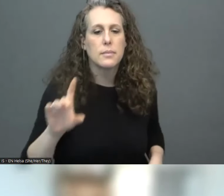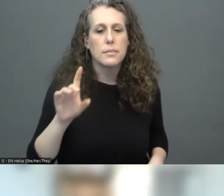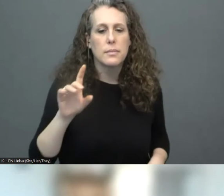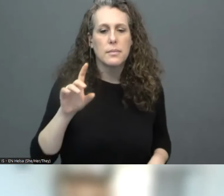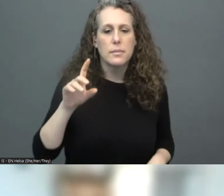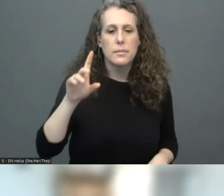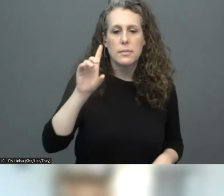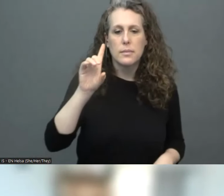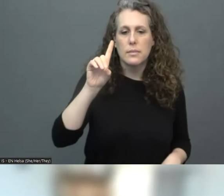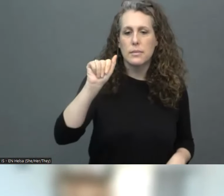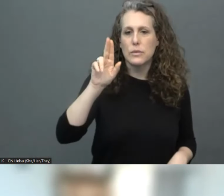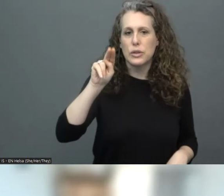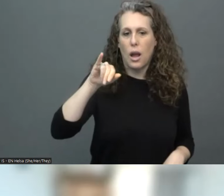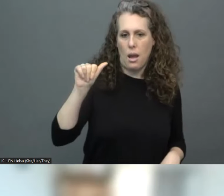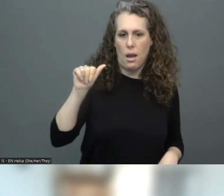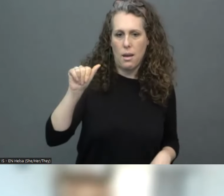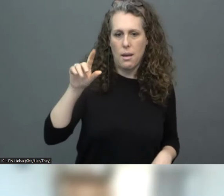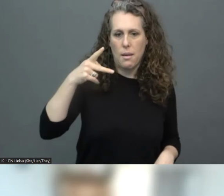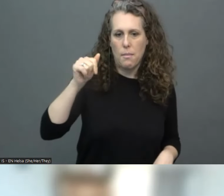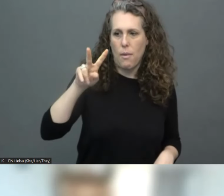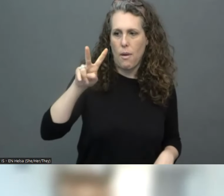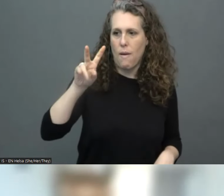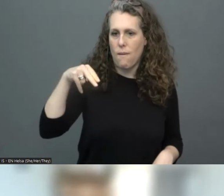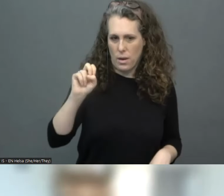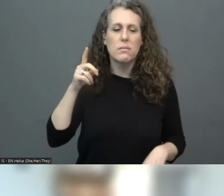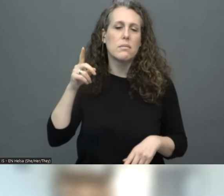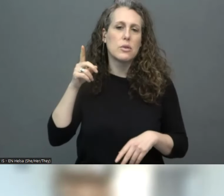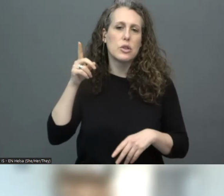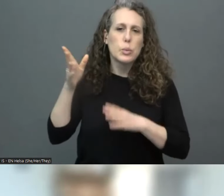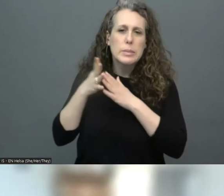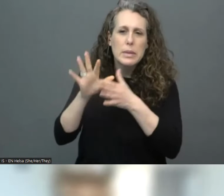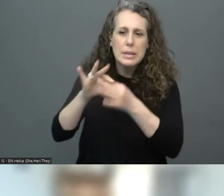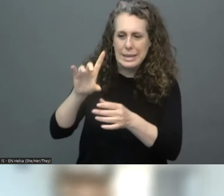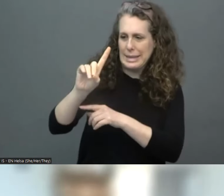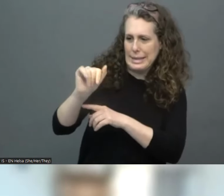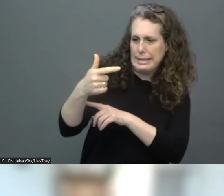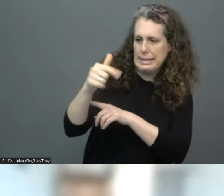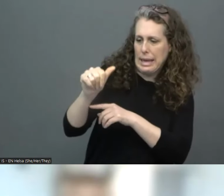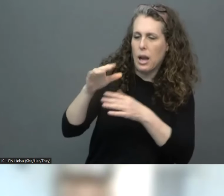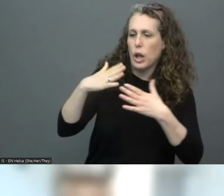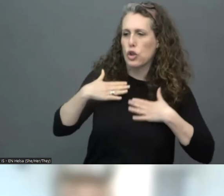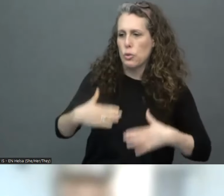to share the decision tree on humanitarian data in humanitarian context. Daunia, the floor is yours.